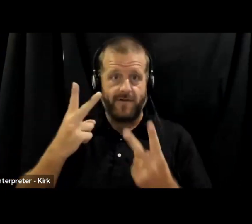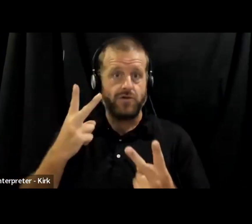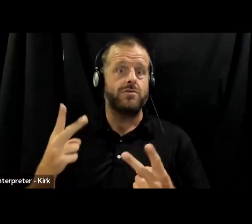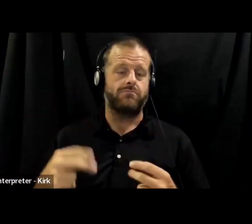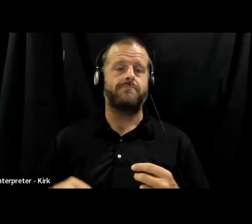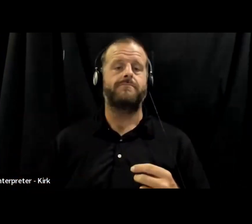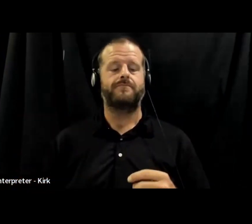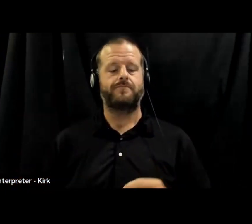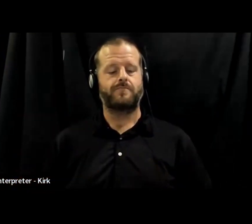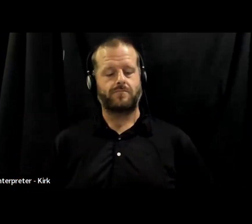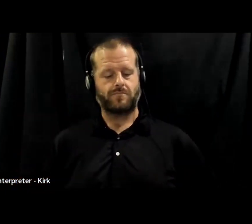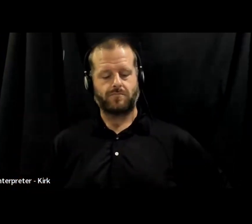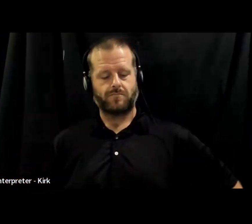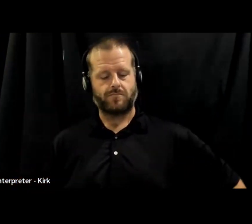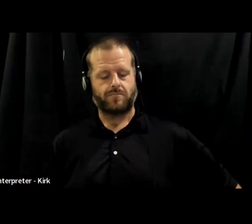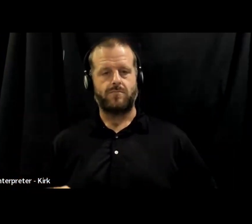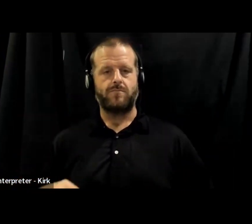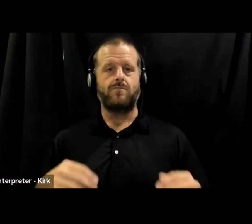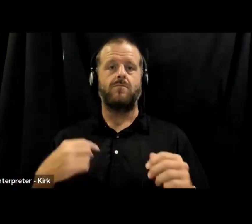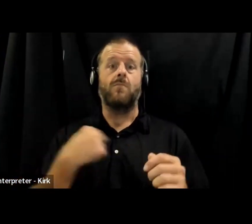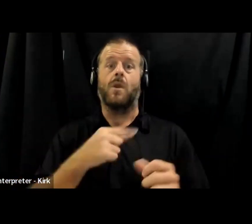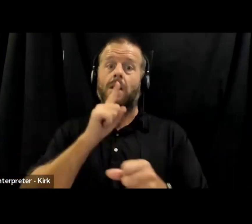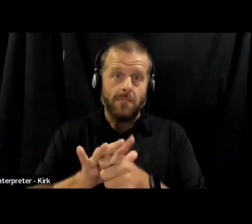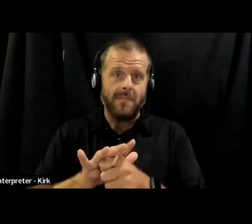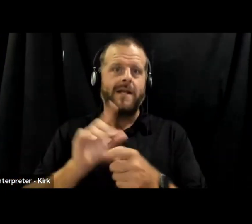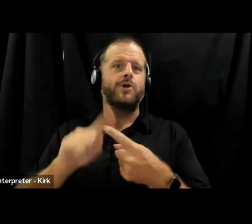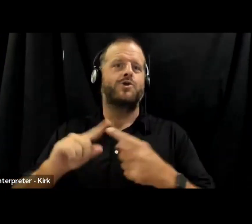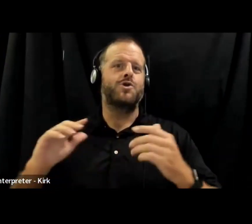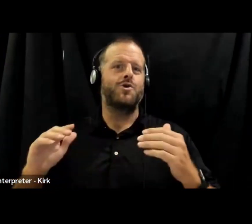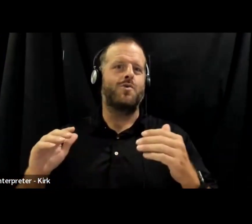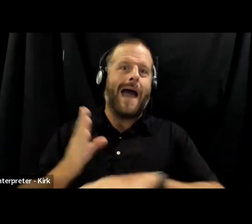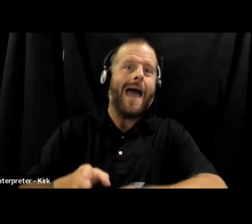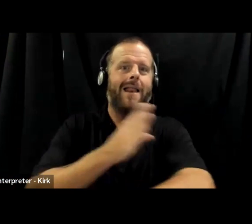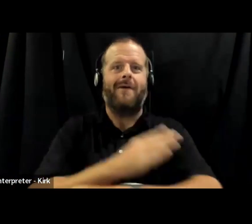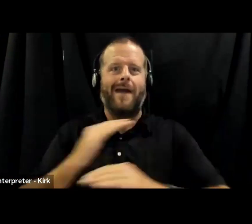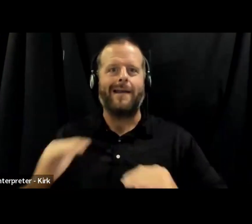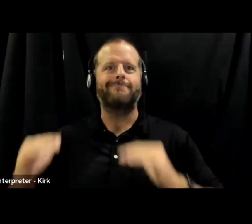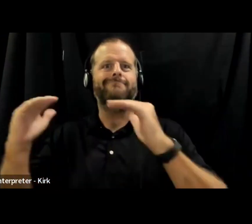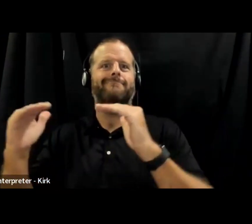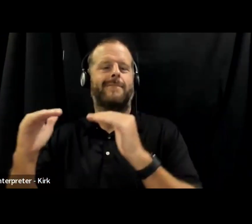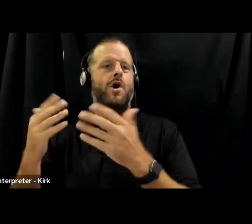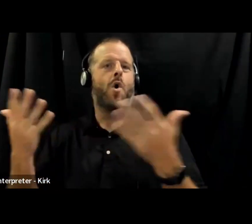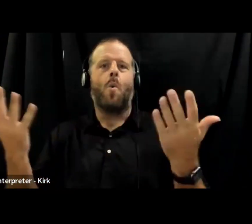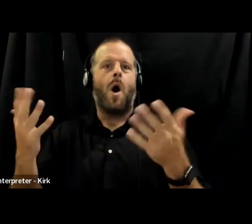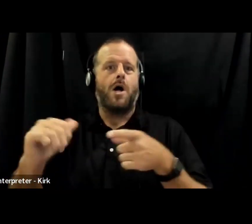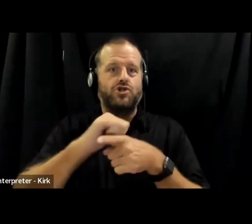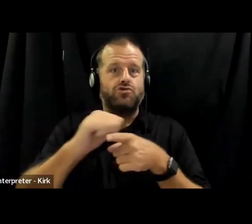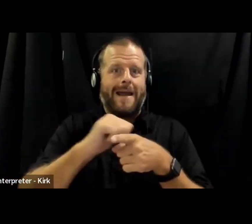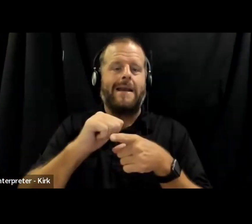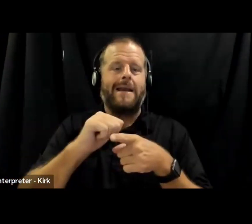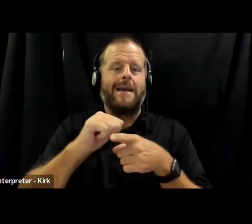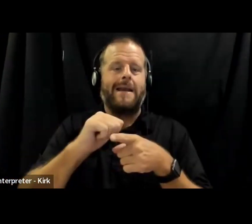And we're committed to elevating and expanding what training we offer to include more exposure to